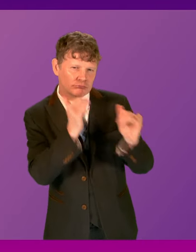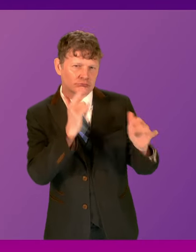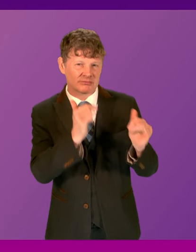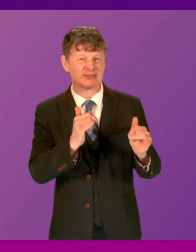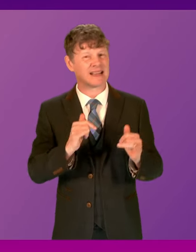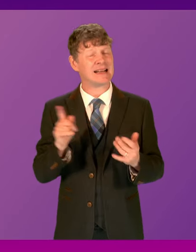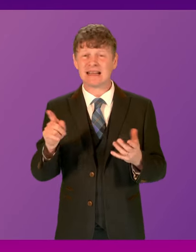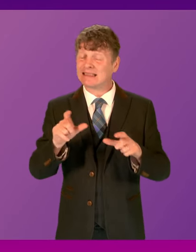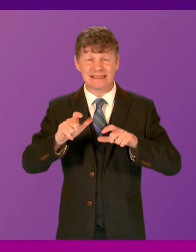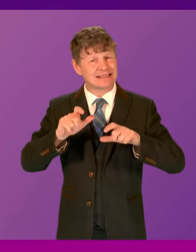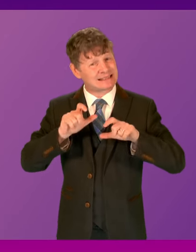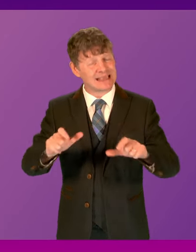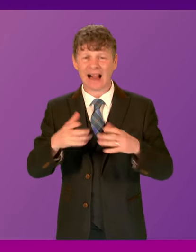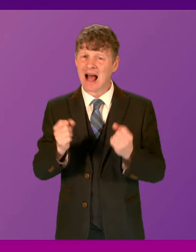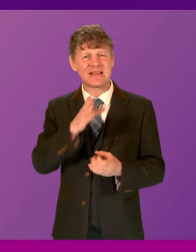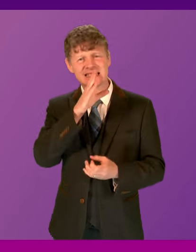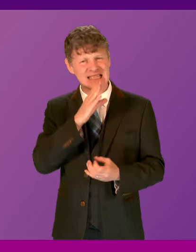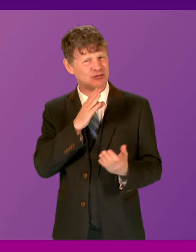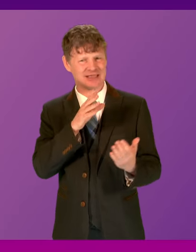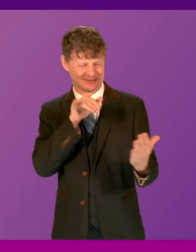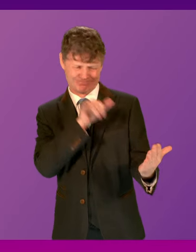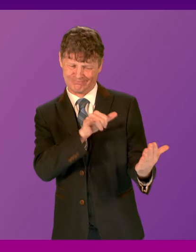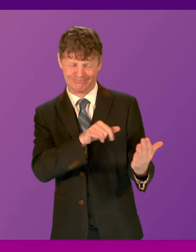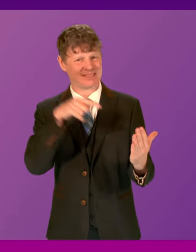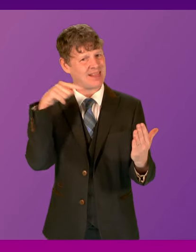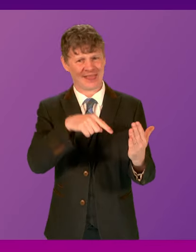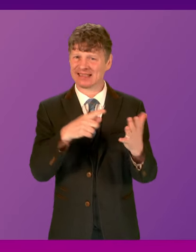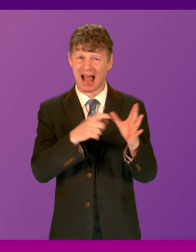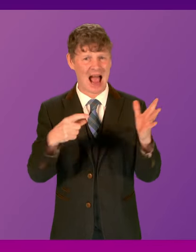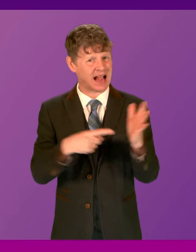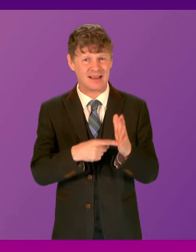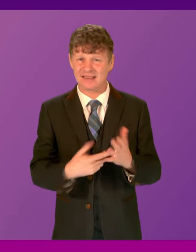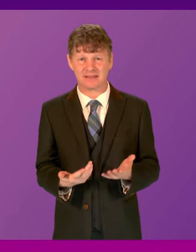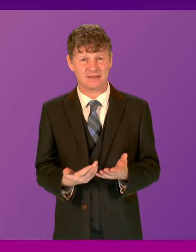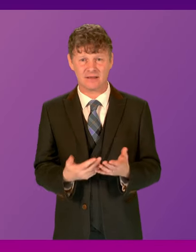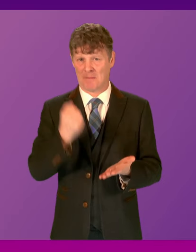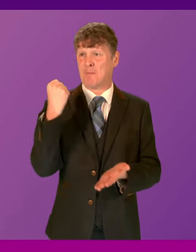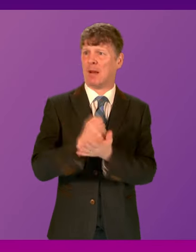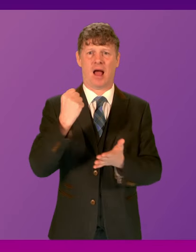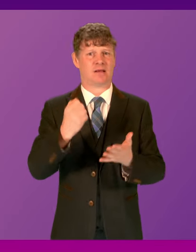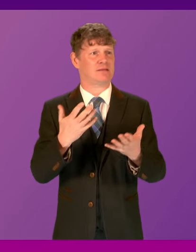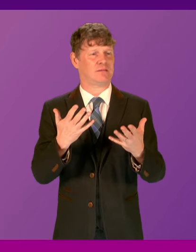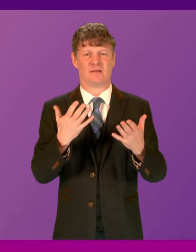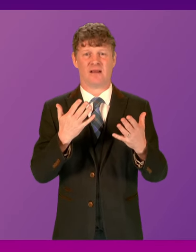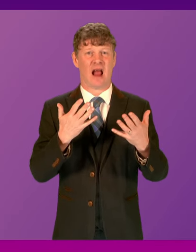serious reservations about the act that was passed and how it will be implemented.